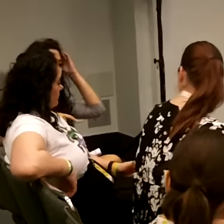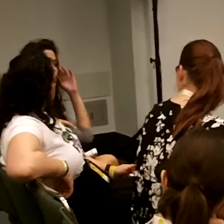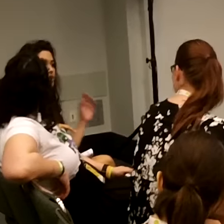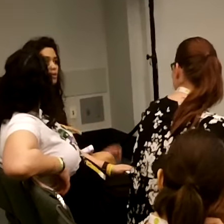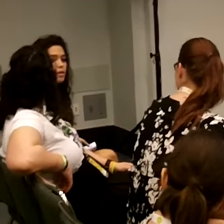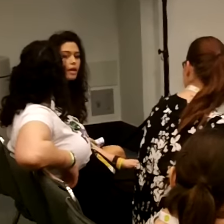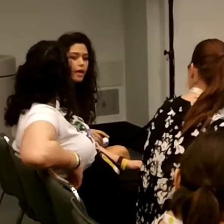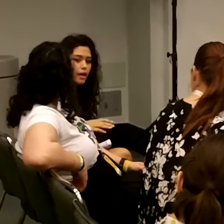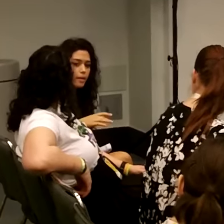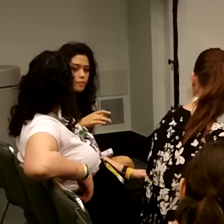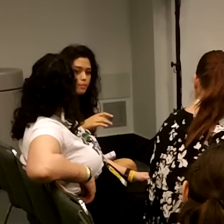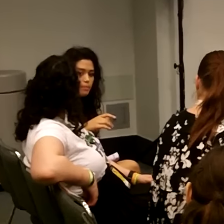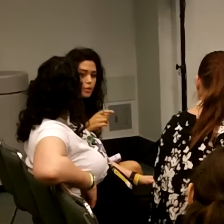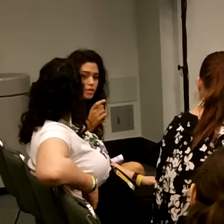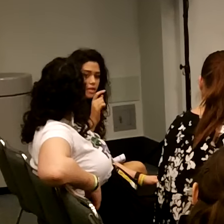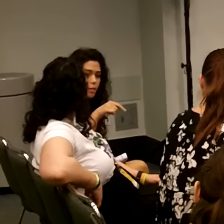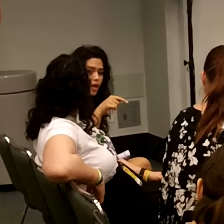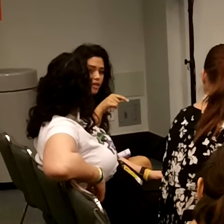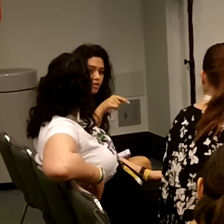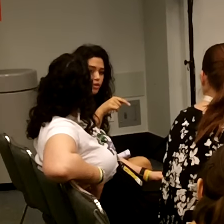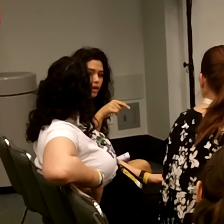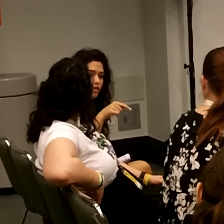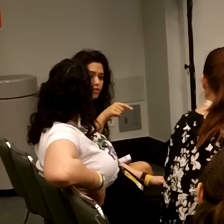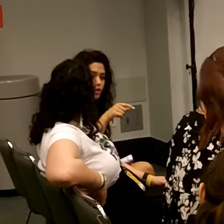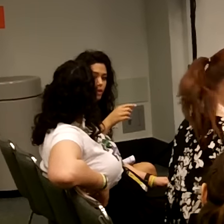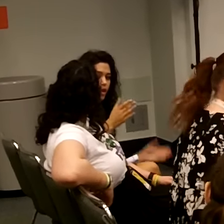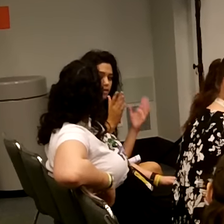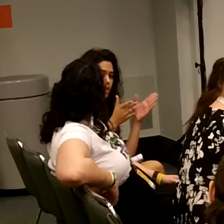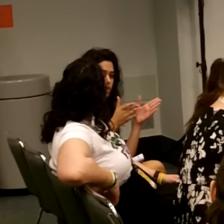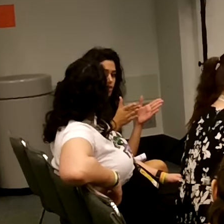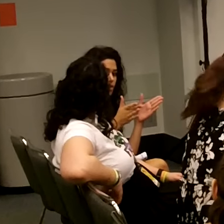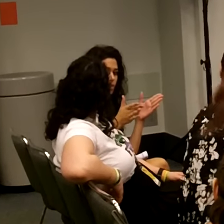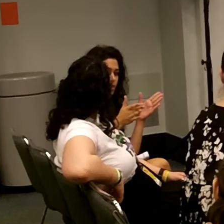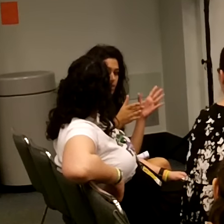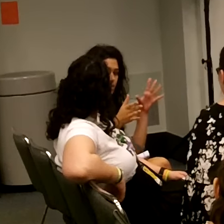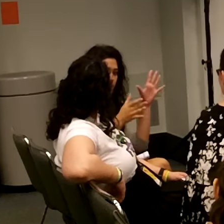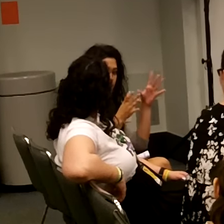So, if you put double Enter after a section you want